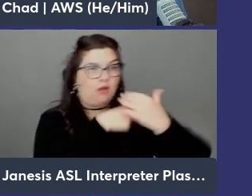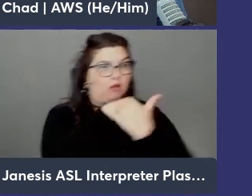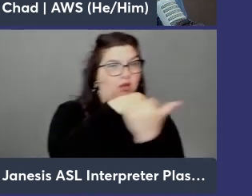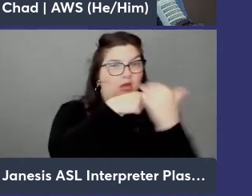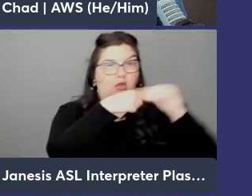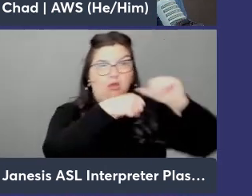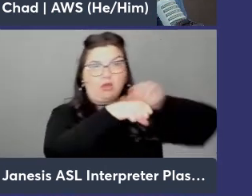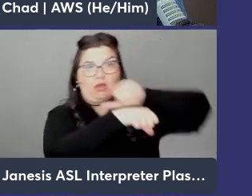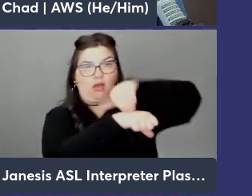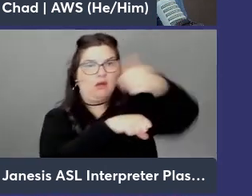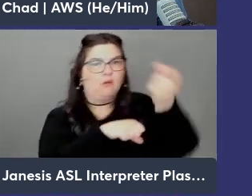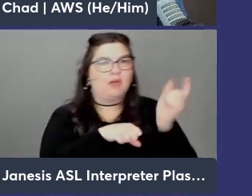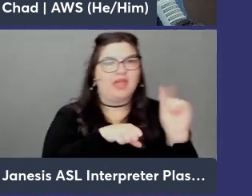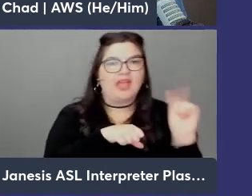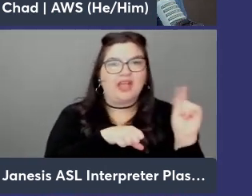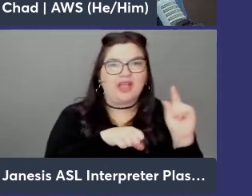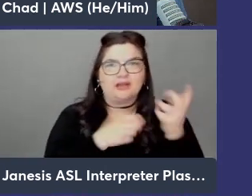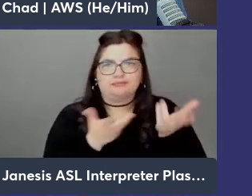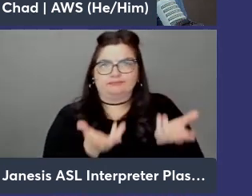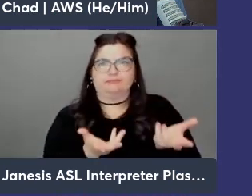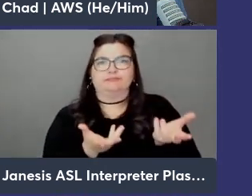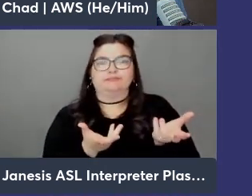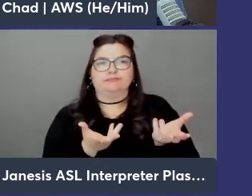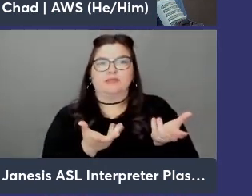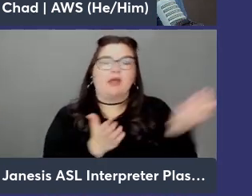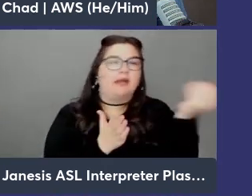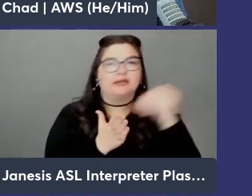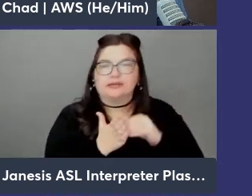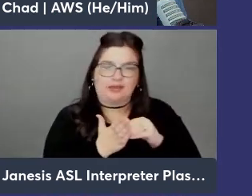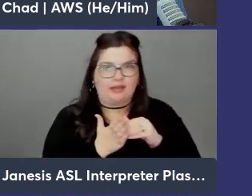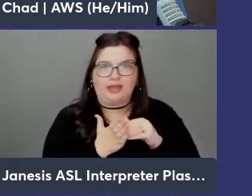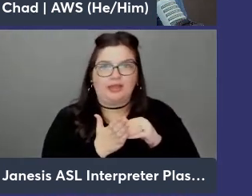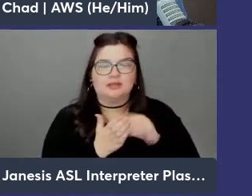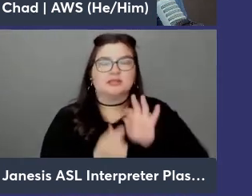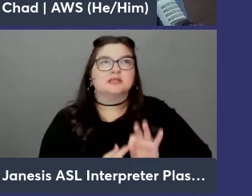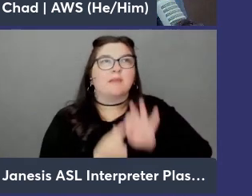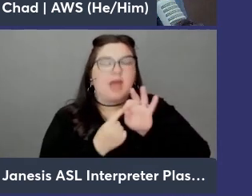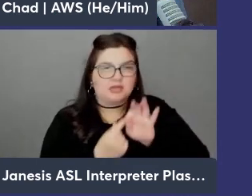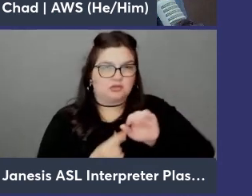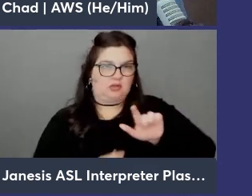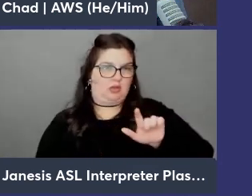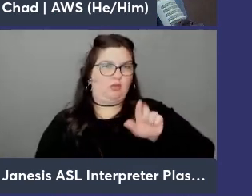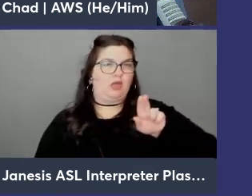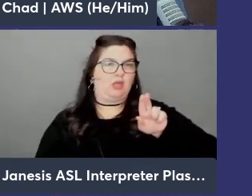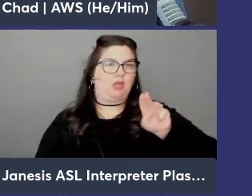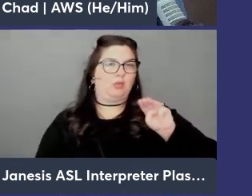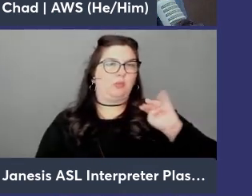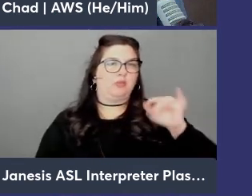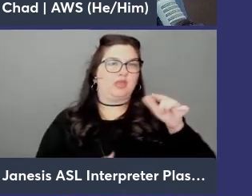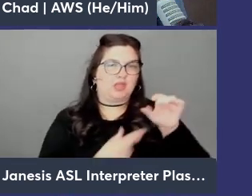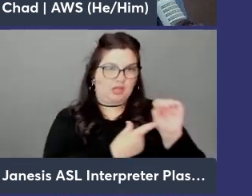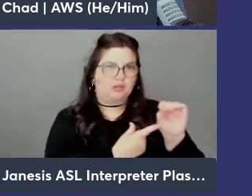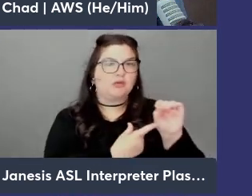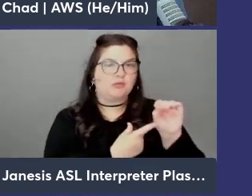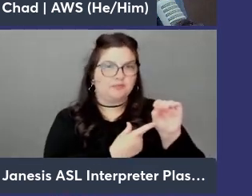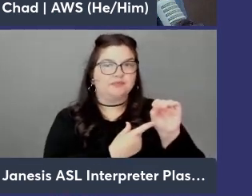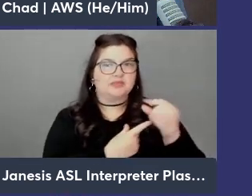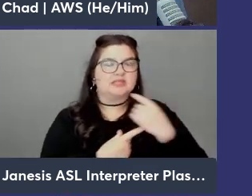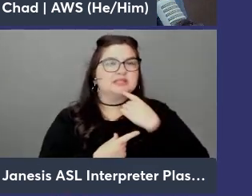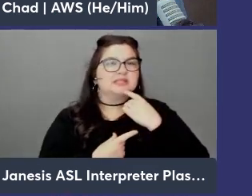And, I've heard again, especially with Lumigo, the term distributed tracing.